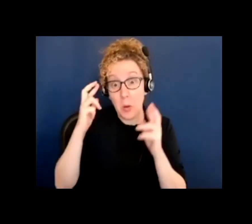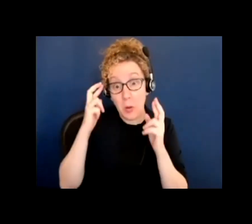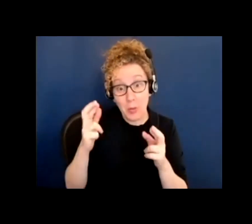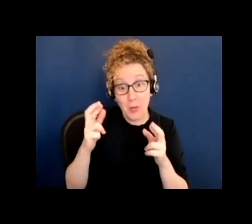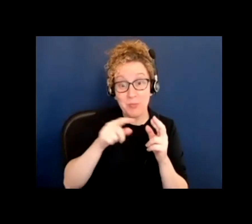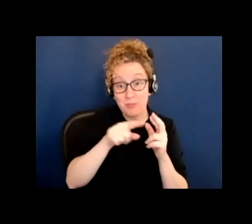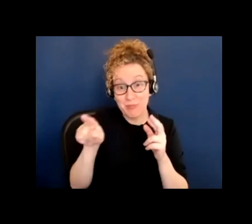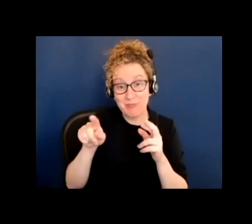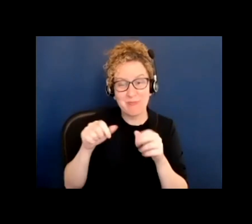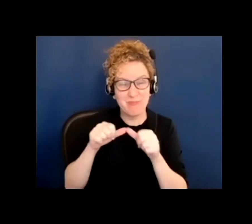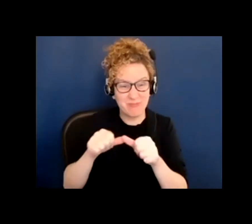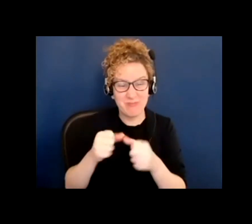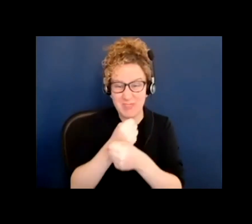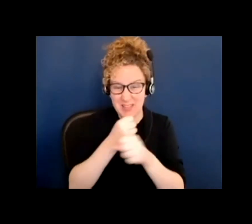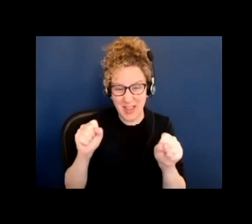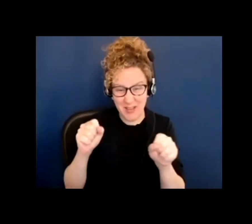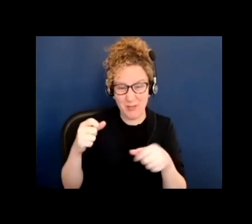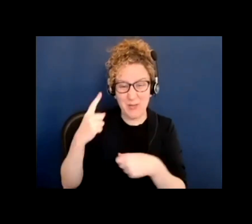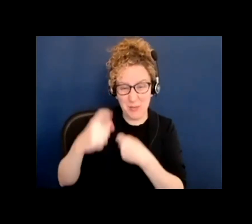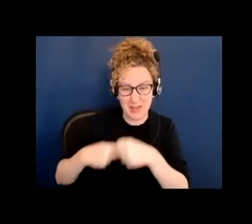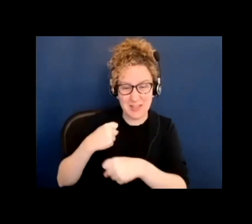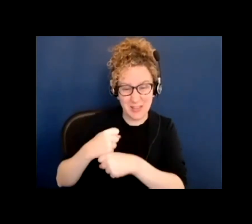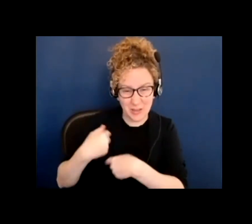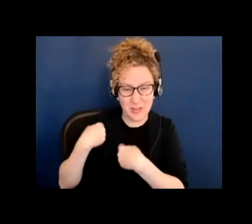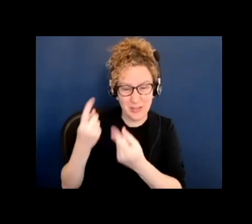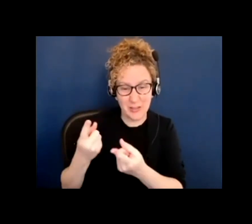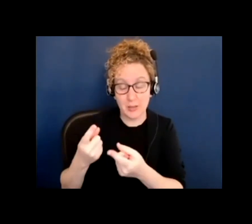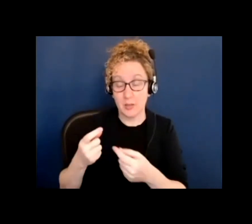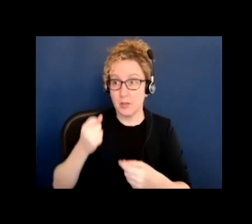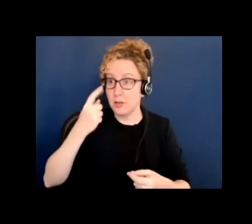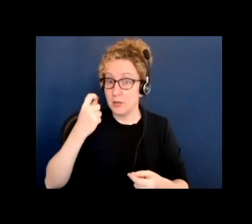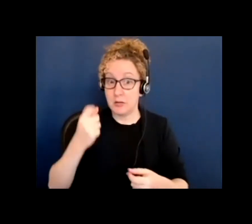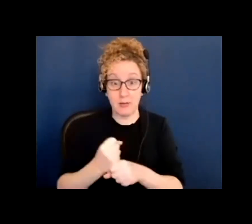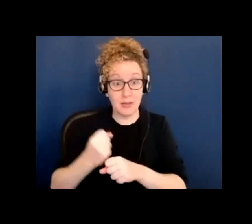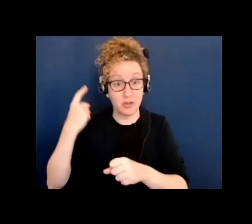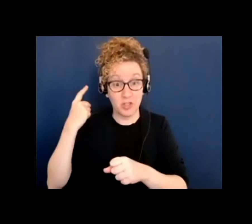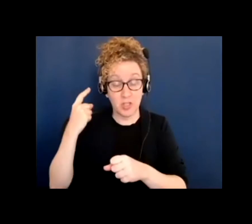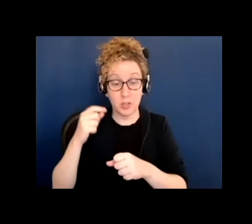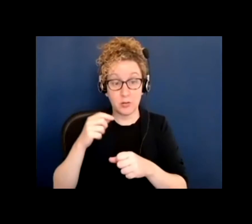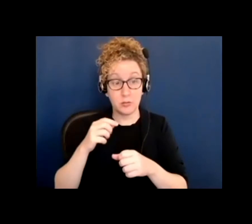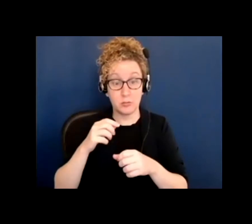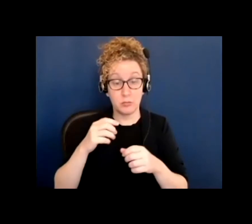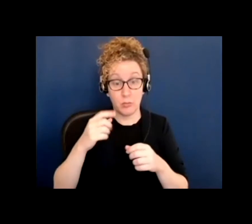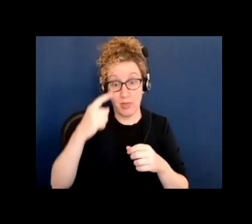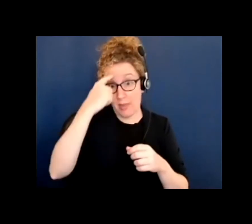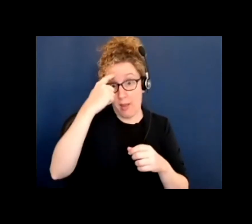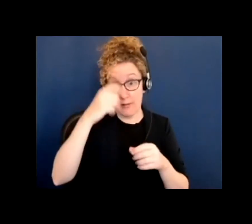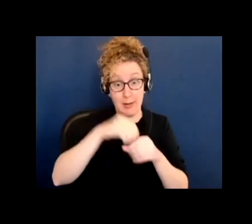It is hard to imagine last year, when we shifted from the in person event to a virtual platform,